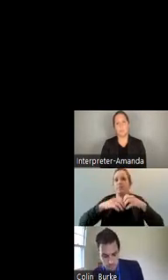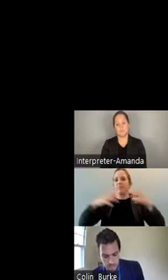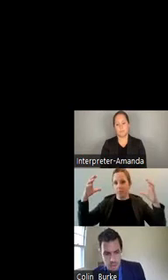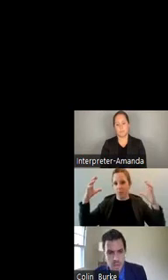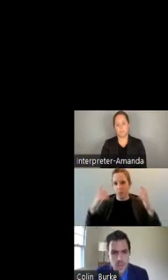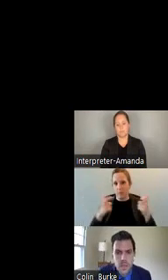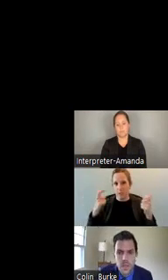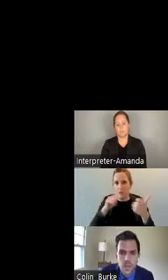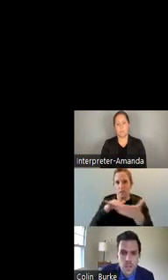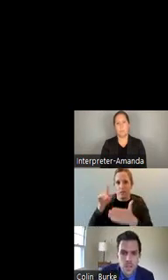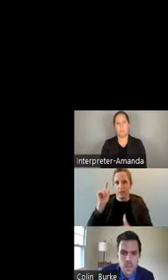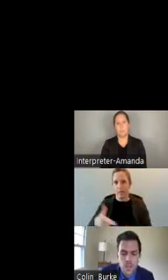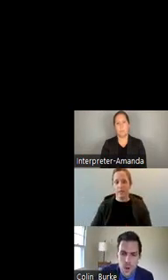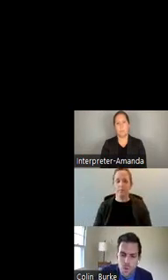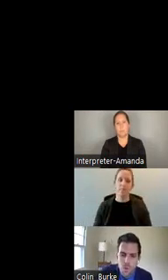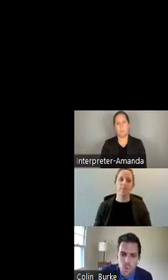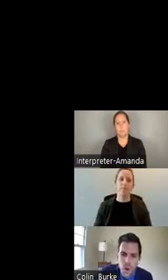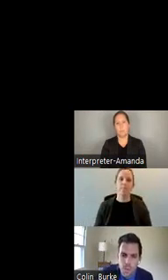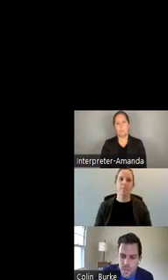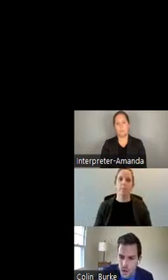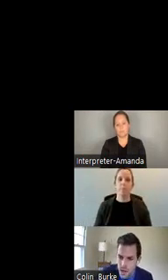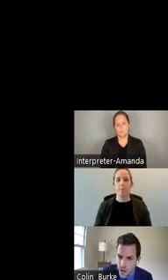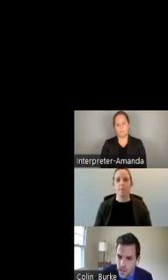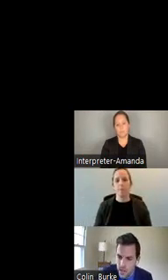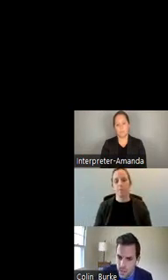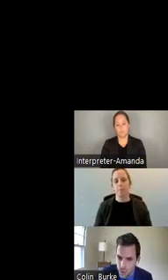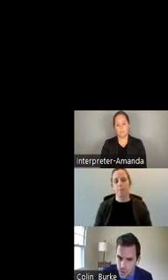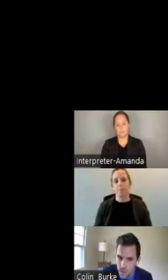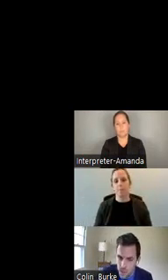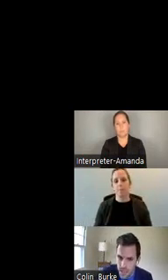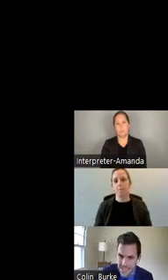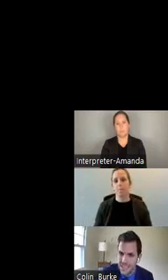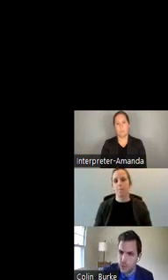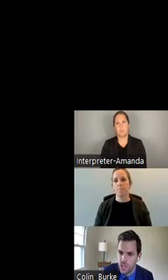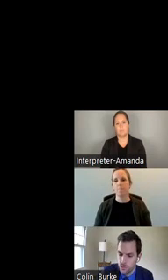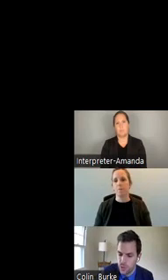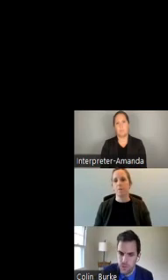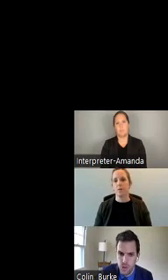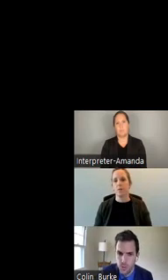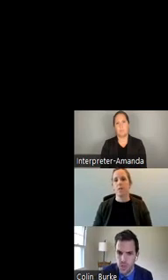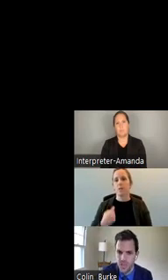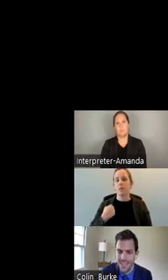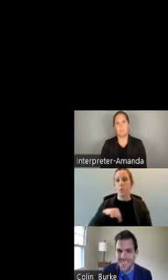um so when we started out in this work in this collaboration with Bridge Over Troubled Waters